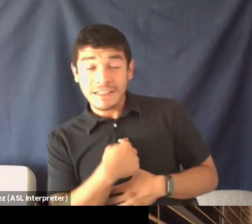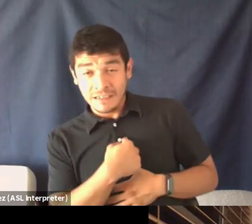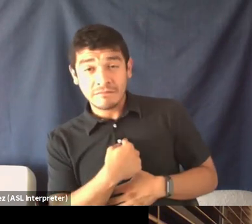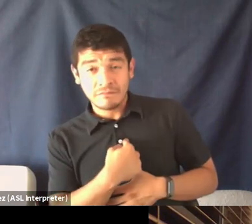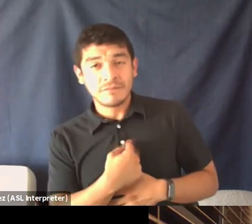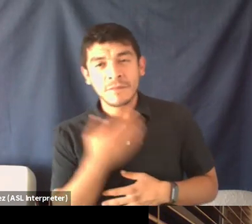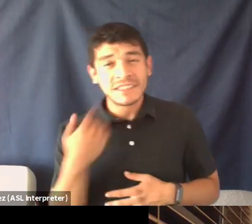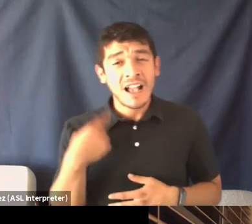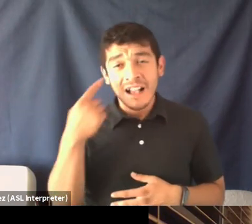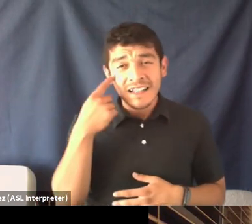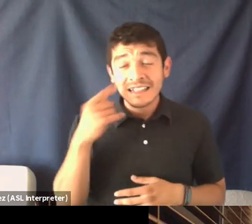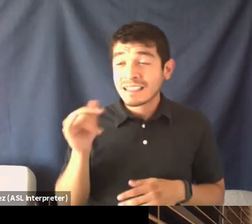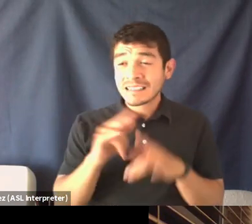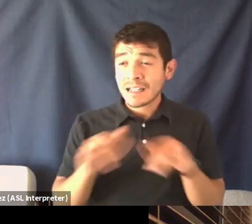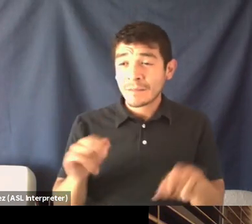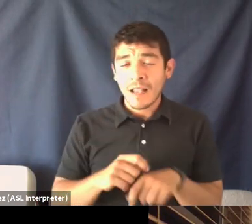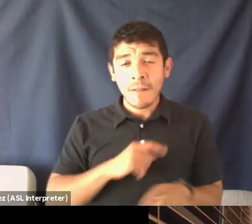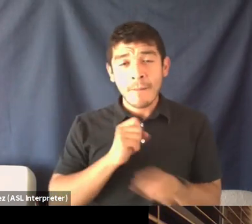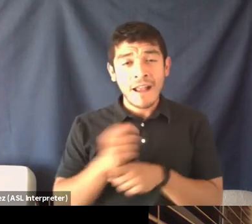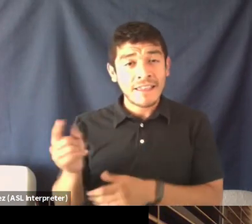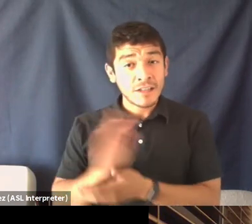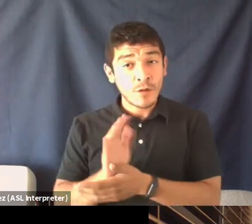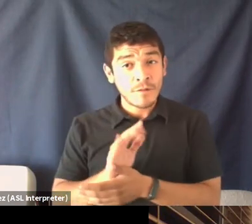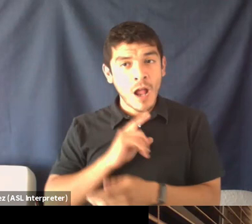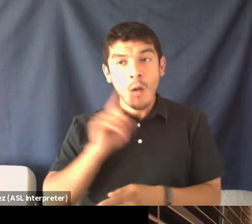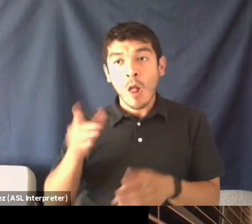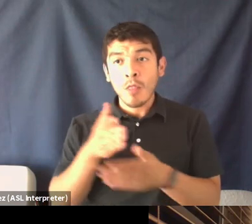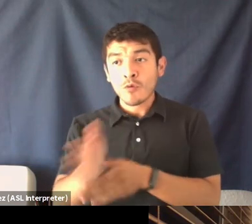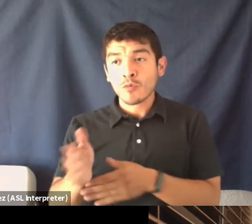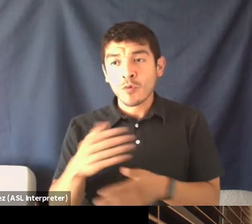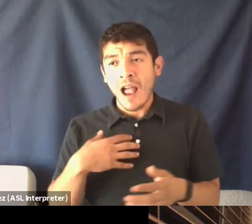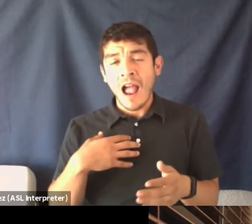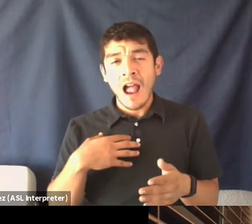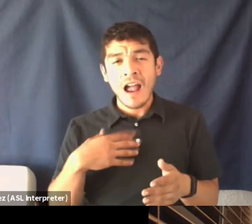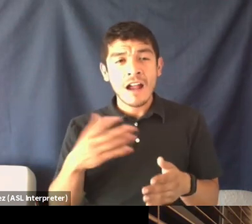at the time that I made this film, I was going through a breakup of my own, and I was questioning all forms of questions about